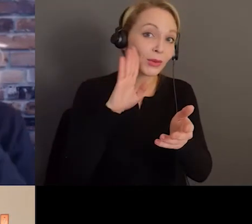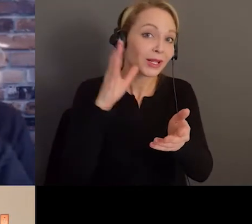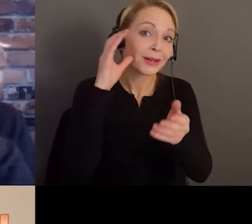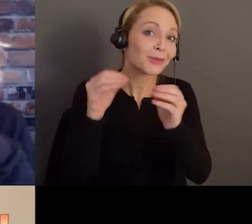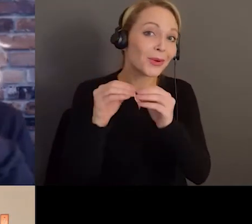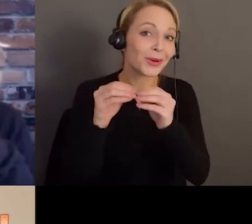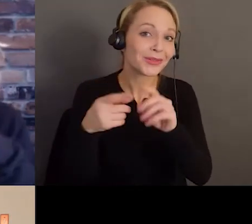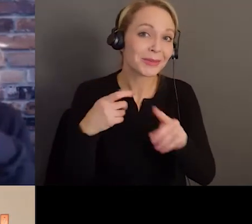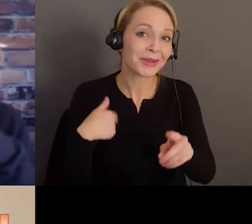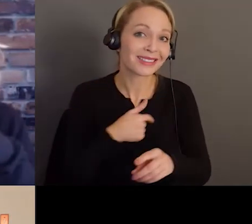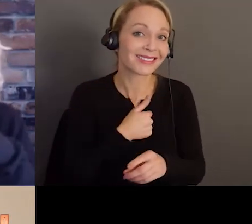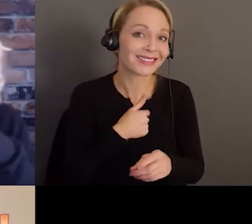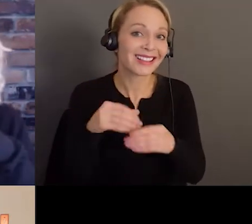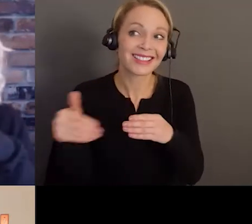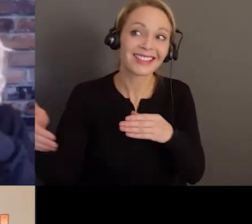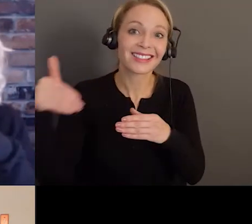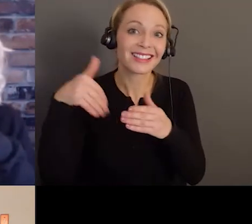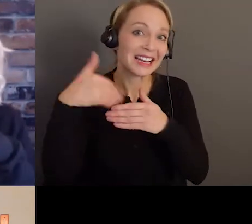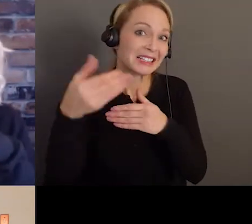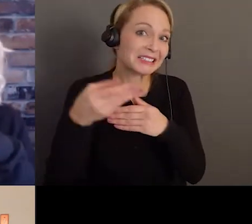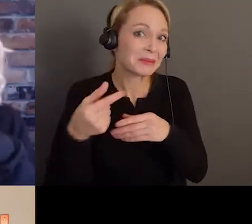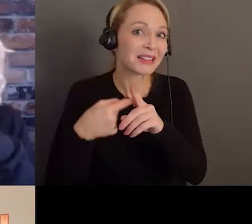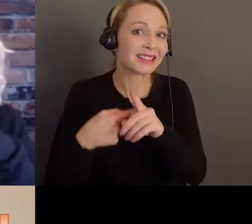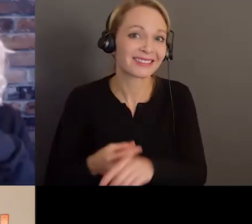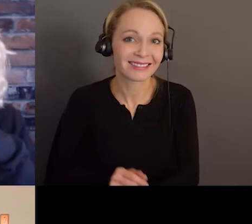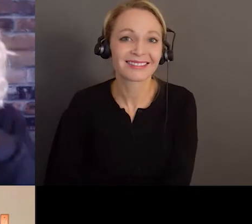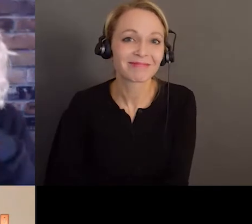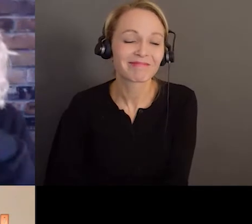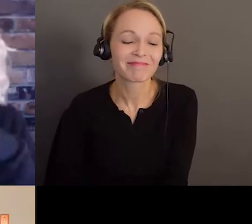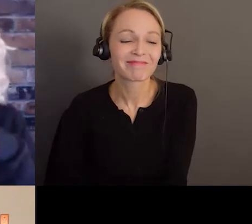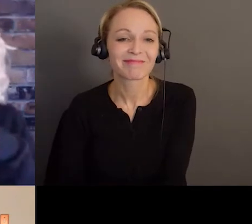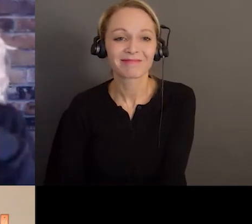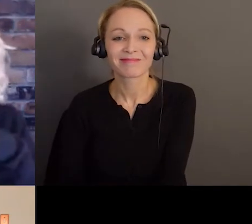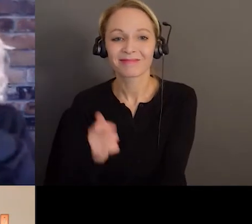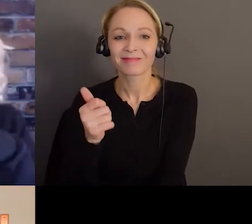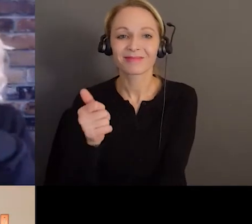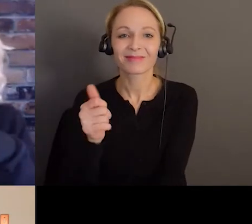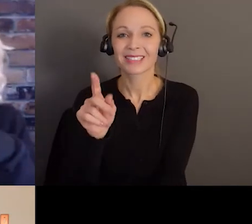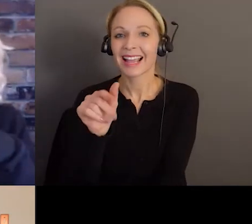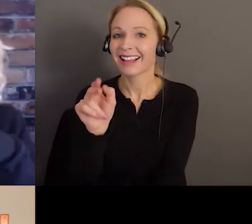MONTHS. I KNOW THIS IS A QUESTION THAT'S BEEN TOP OF MY MIND